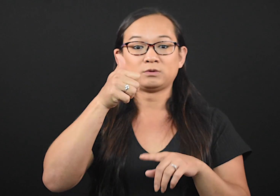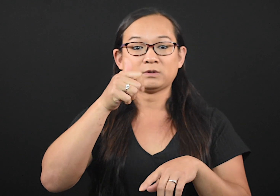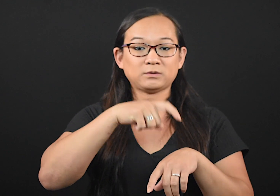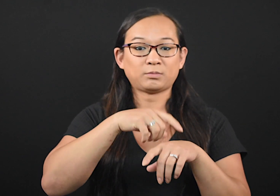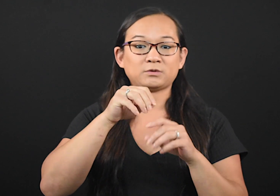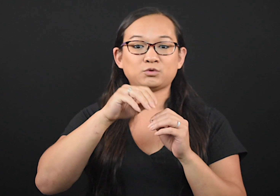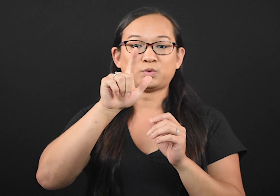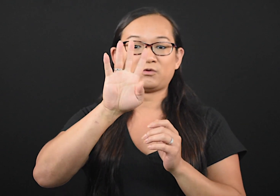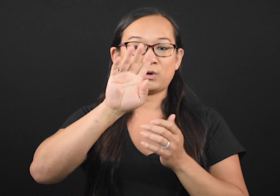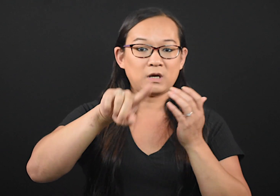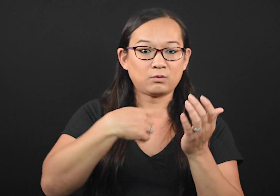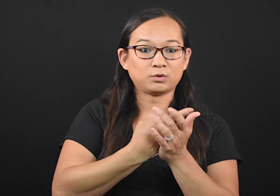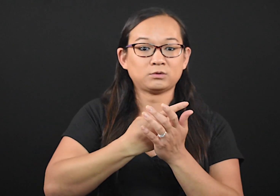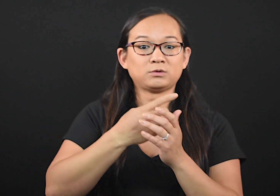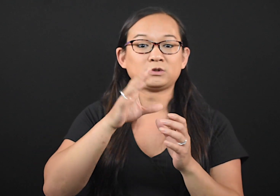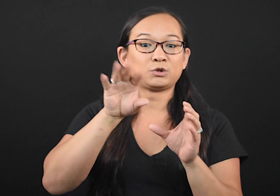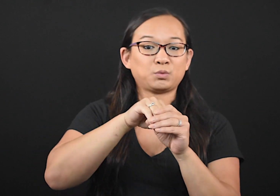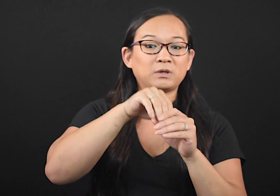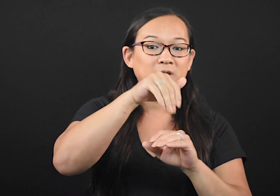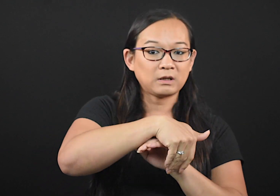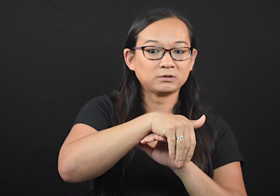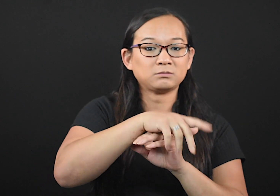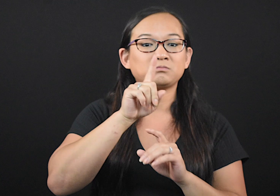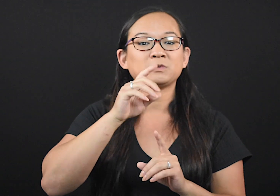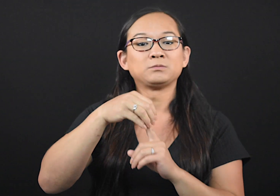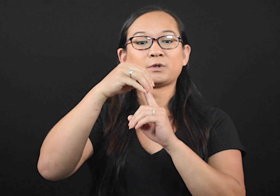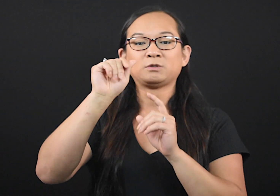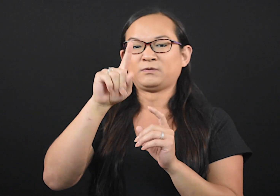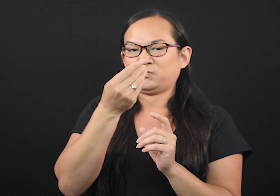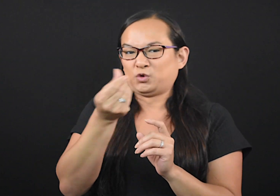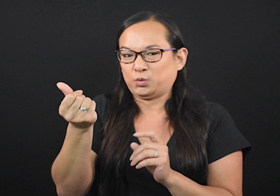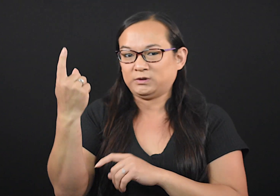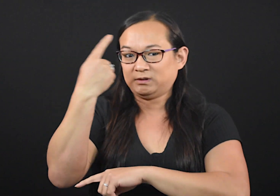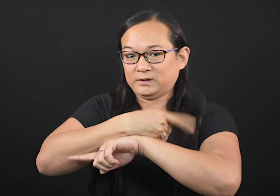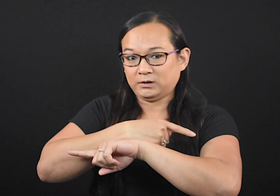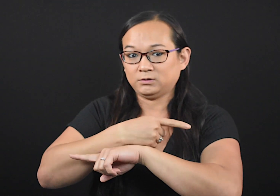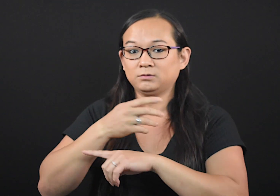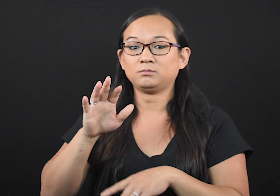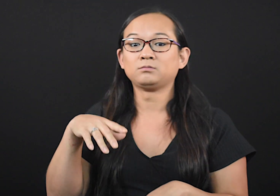(at least 8-10 times in 24 hours, including at night), especially in the first few days.